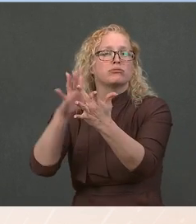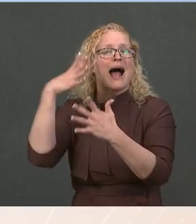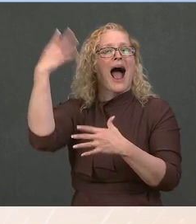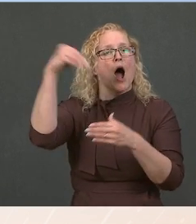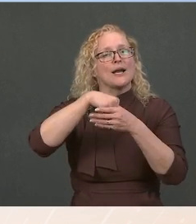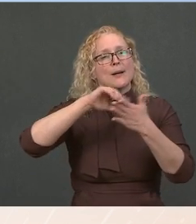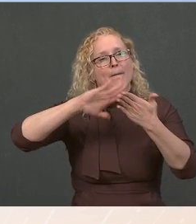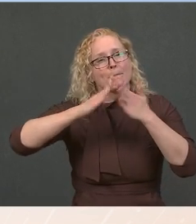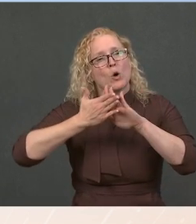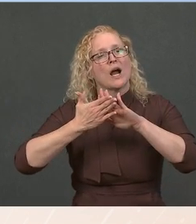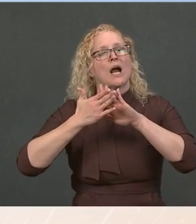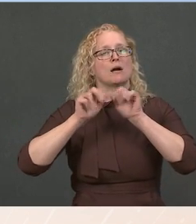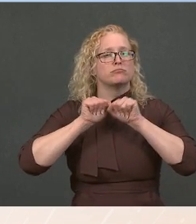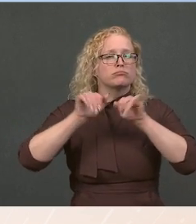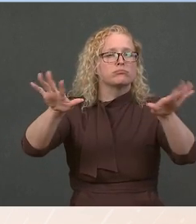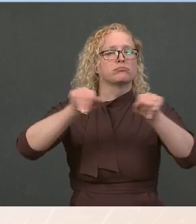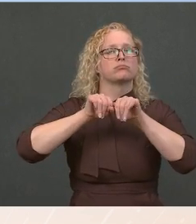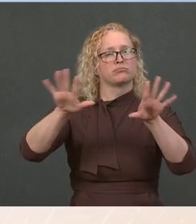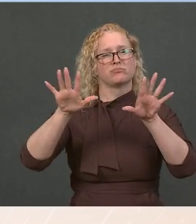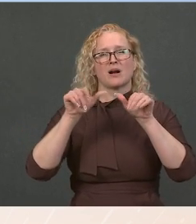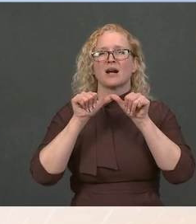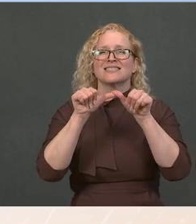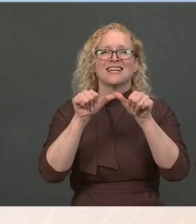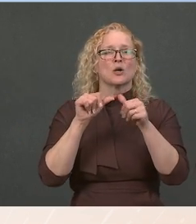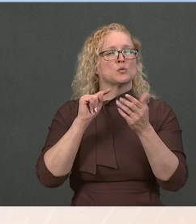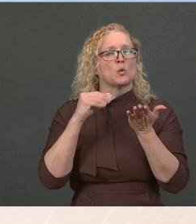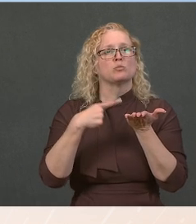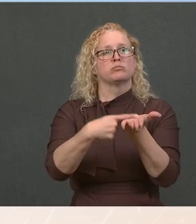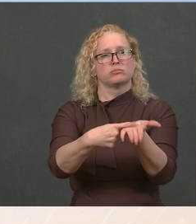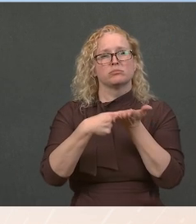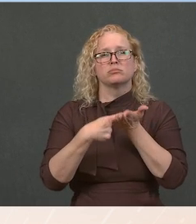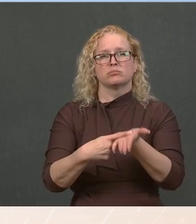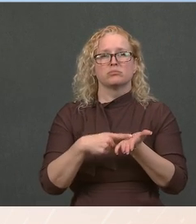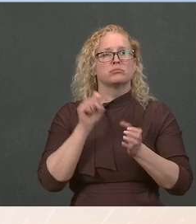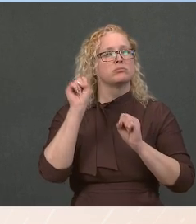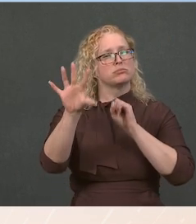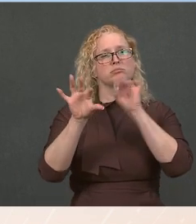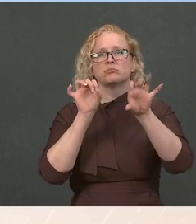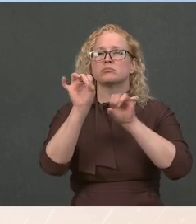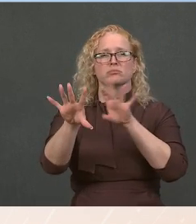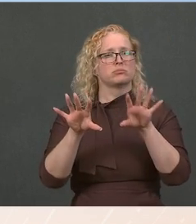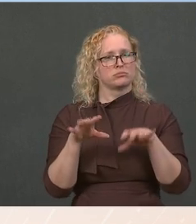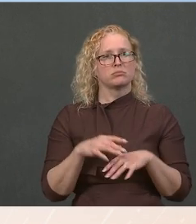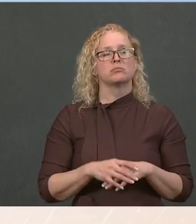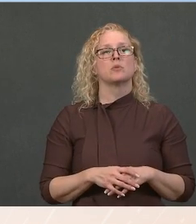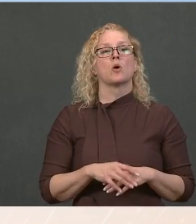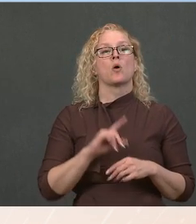And I think once we get those two pieces of legislation to the -- across the finish line, and we'll --